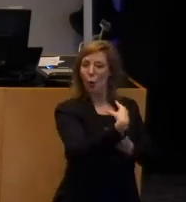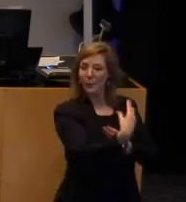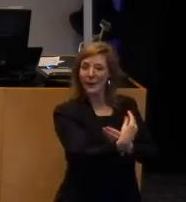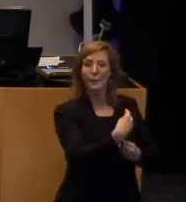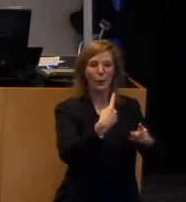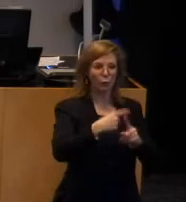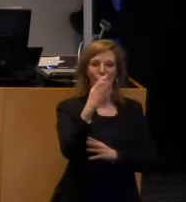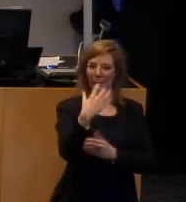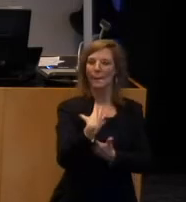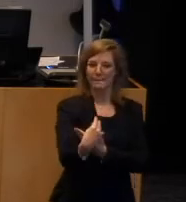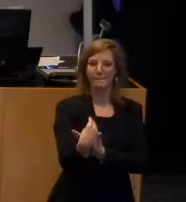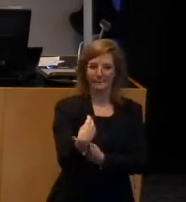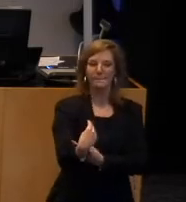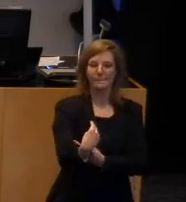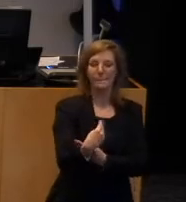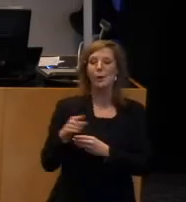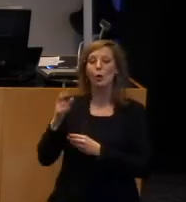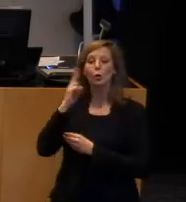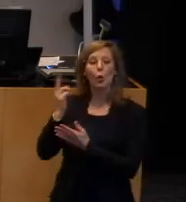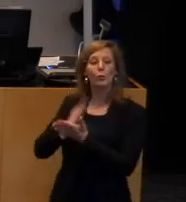With the deaf interpreters the source text was projected